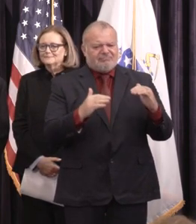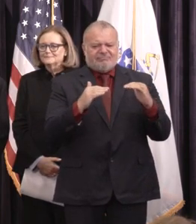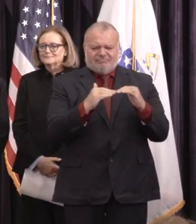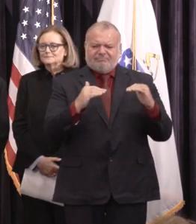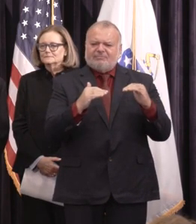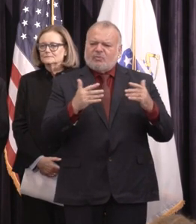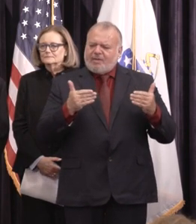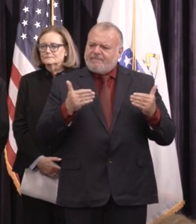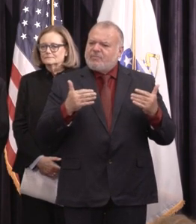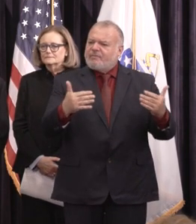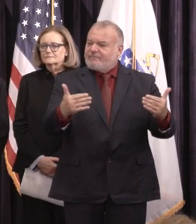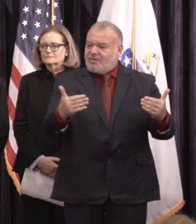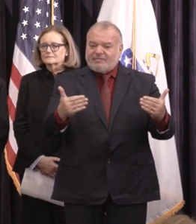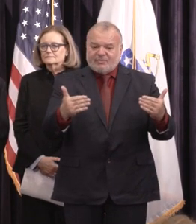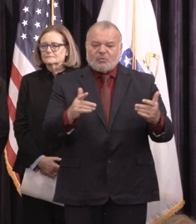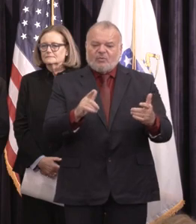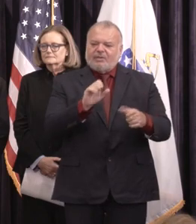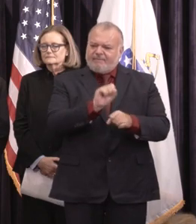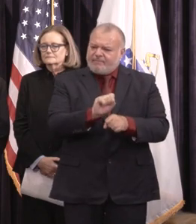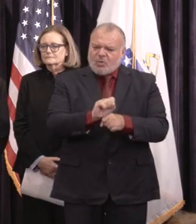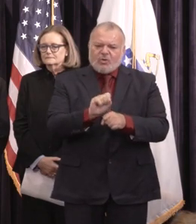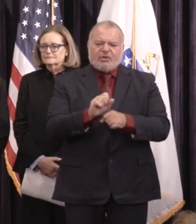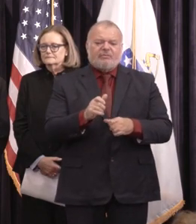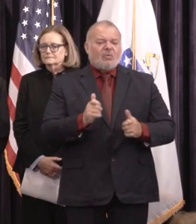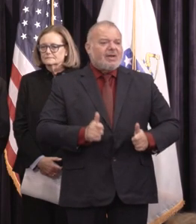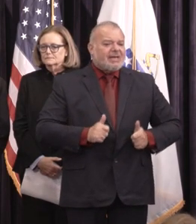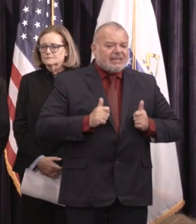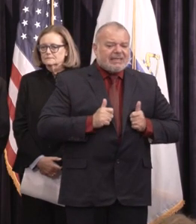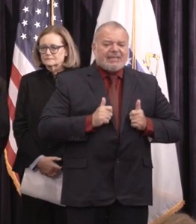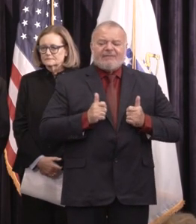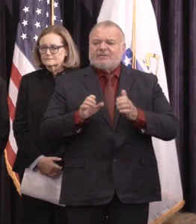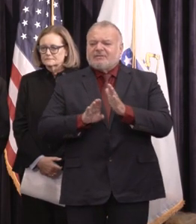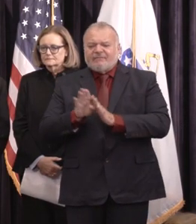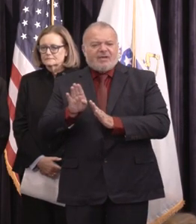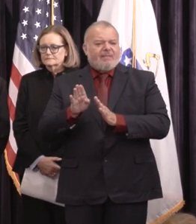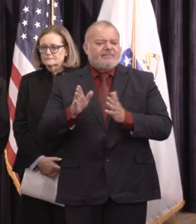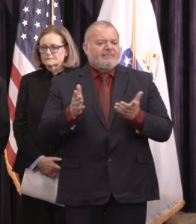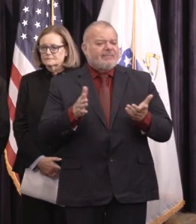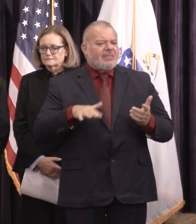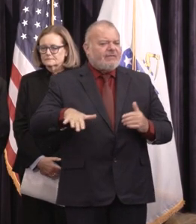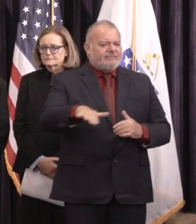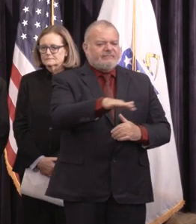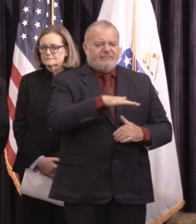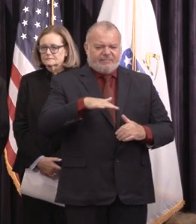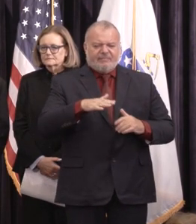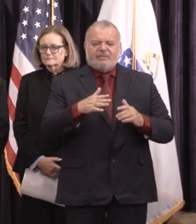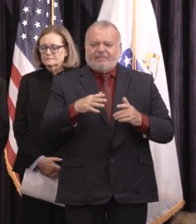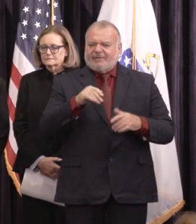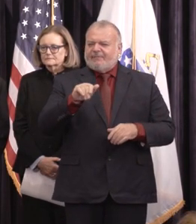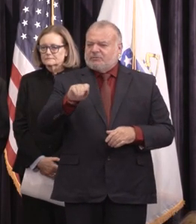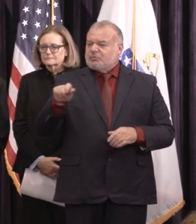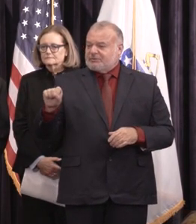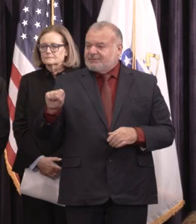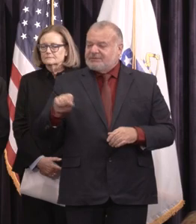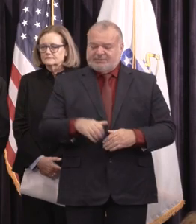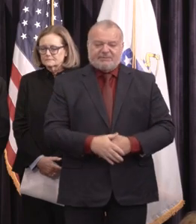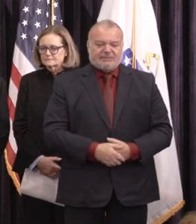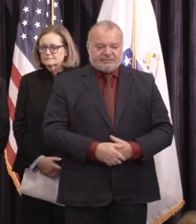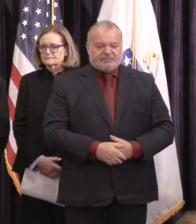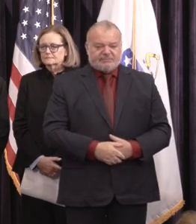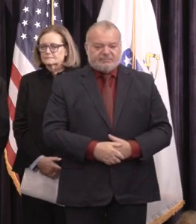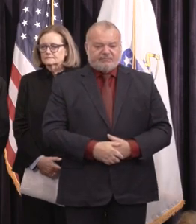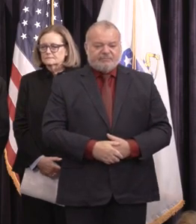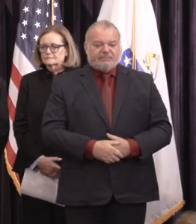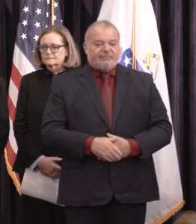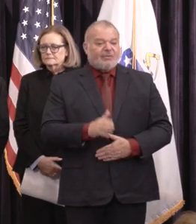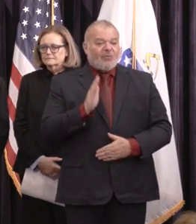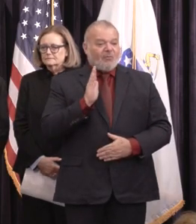livelihoods here in the State. It will modernize the language across all enabling statutes with